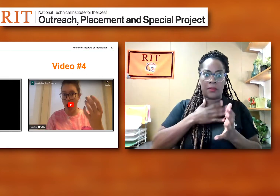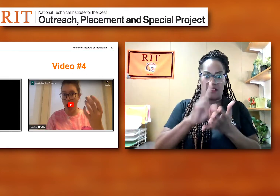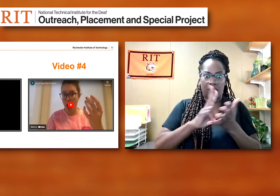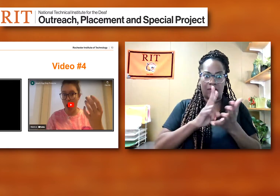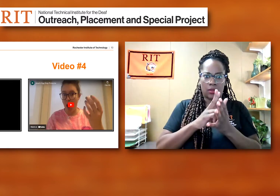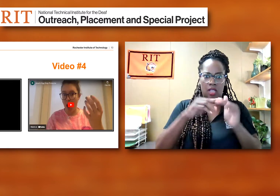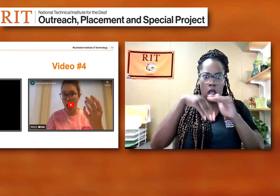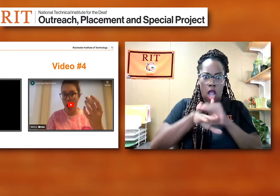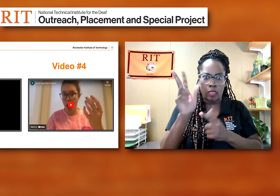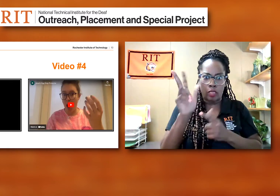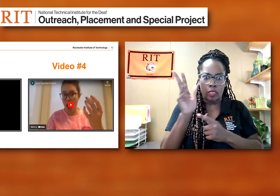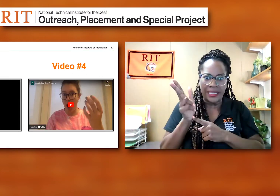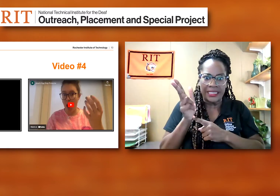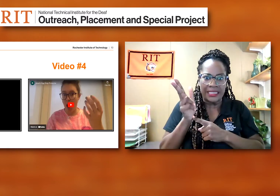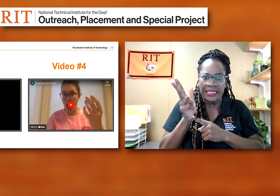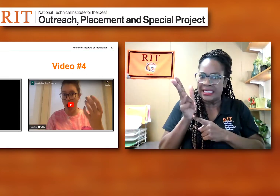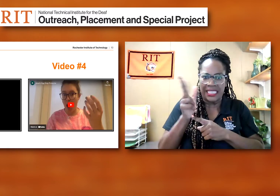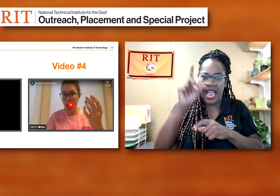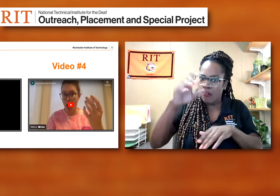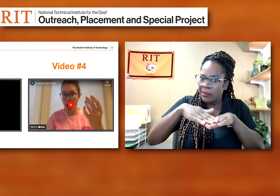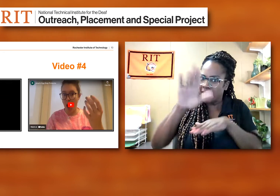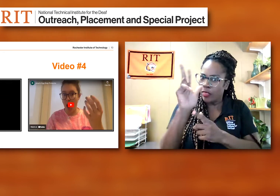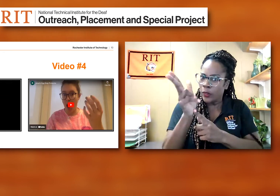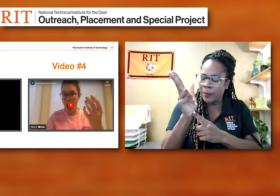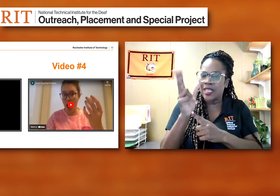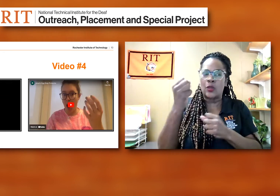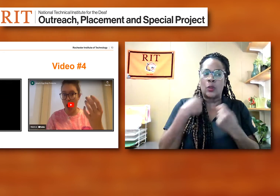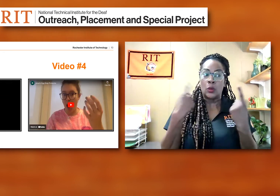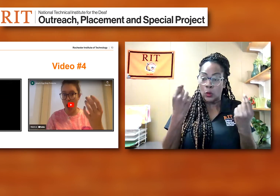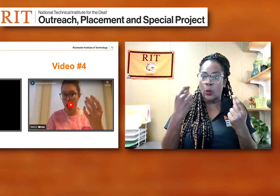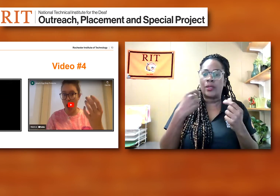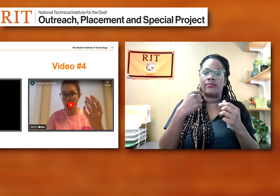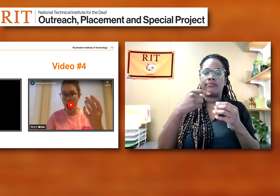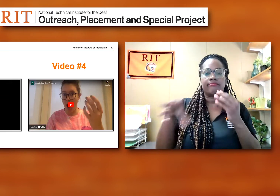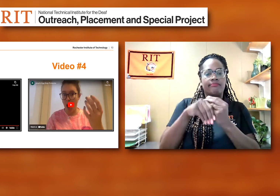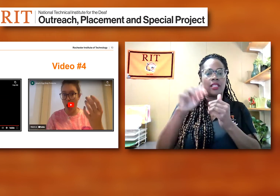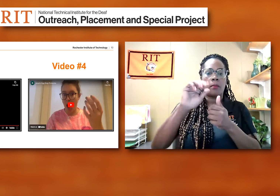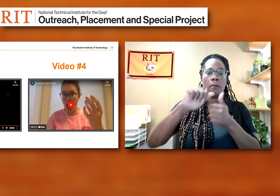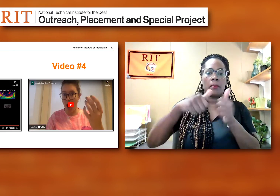I noticed in my video that it was less than 3 minutes, and it has to be at least 3 minutes or longer,